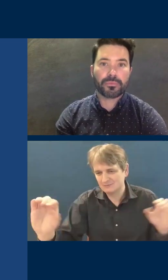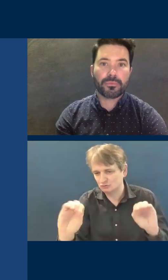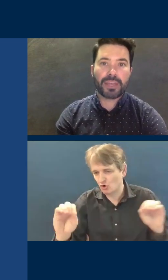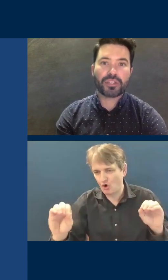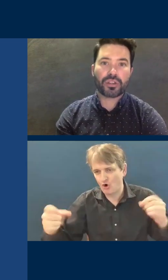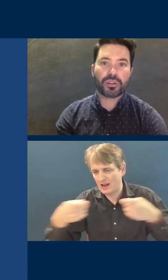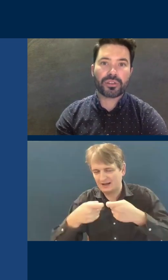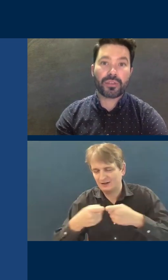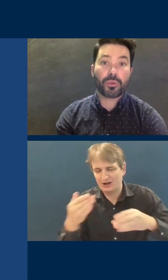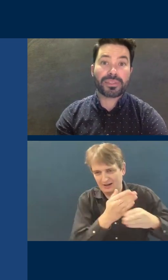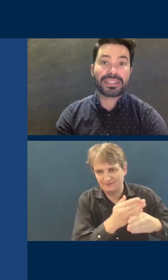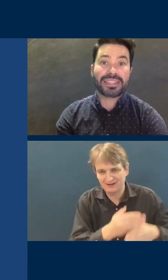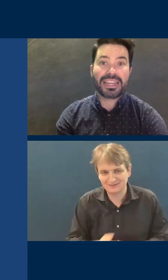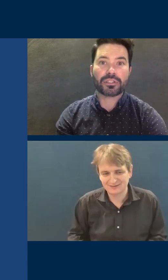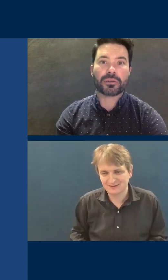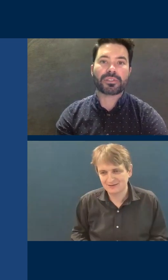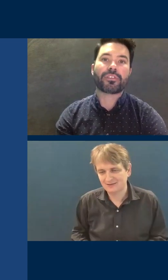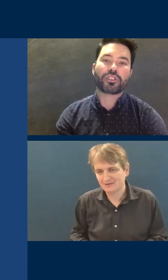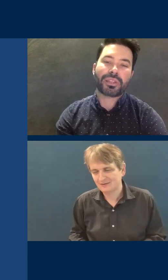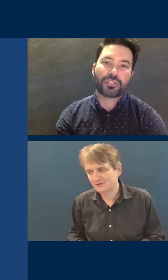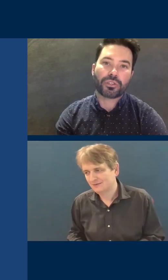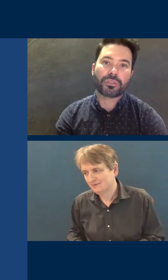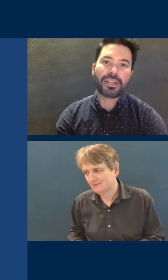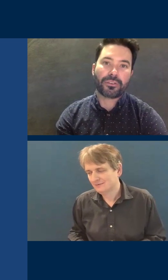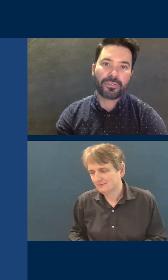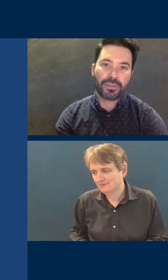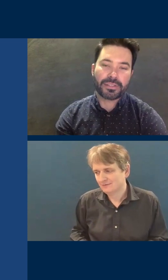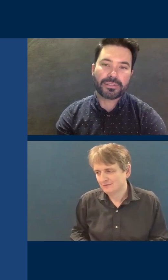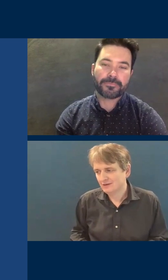Make sure that the room is clean in terms of there's no electrical interference.